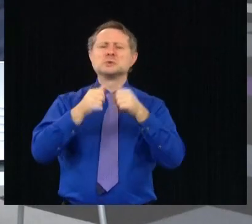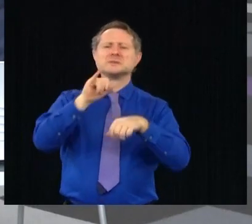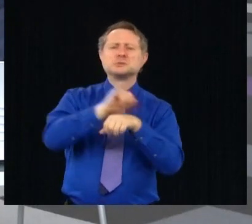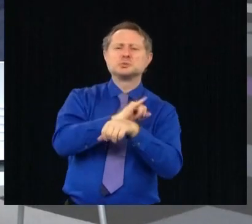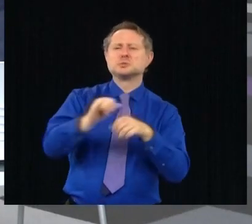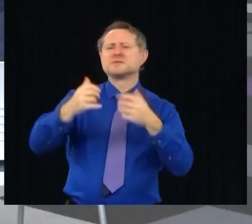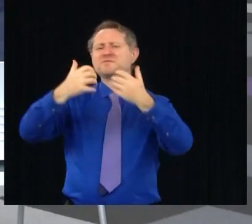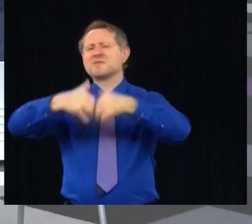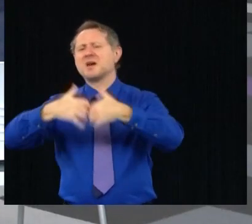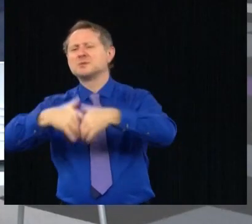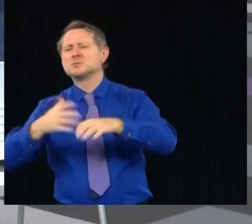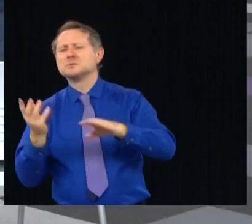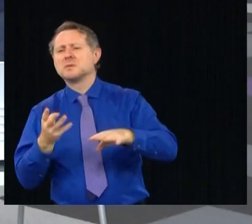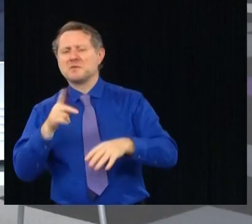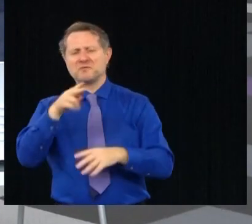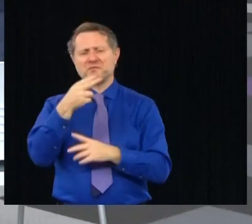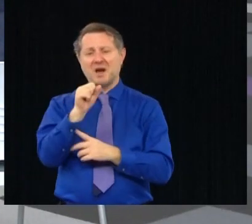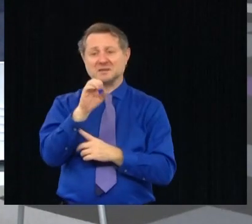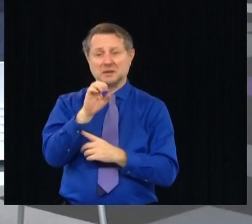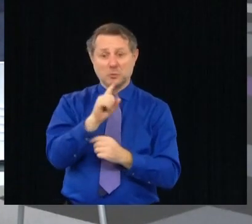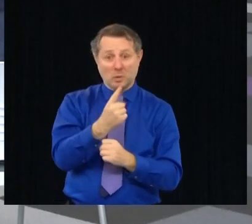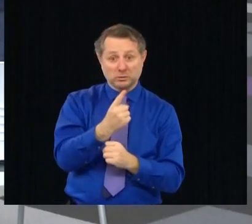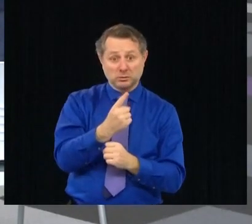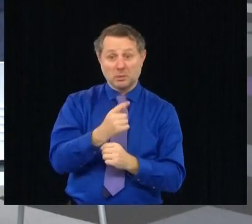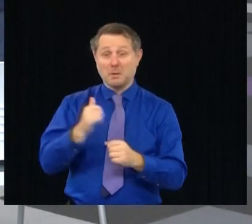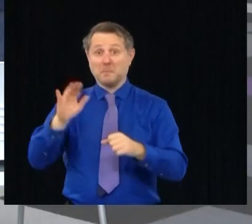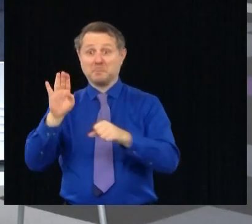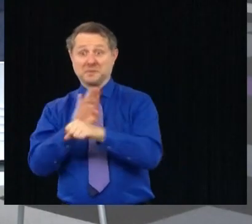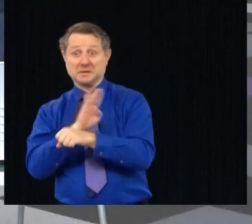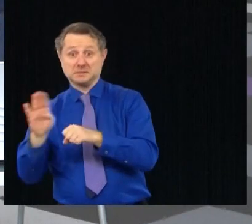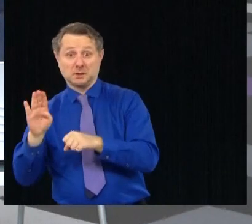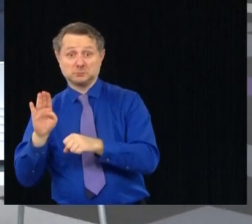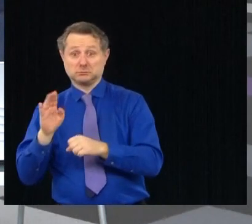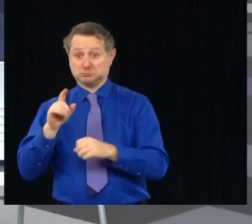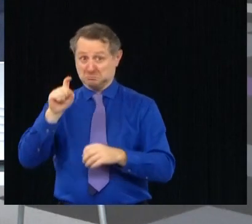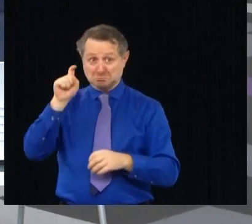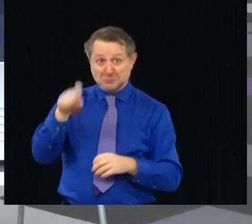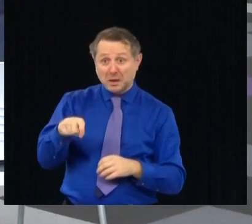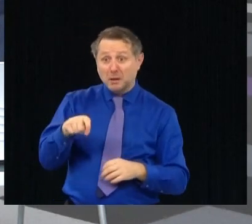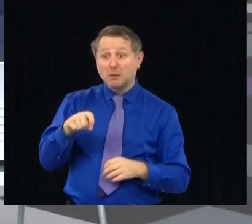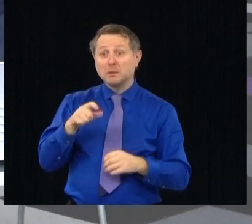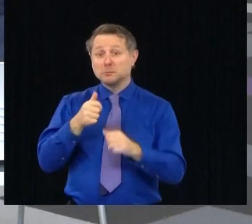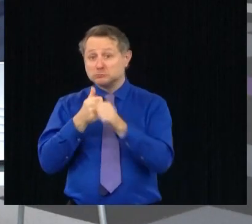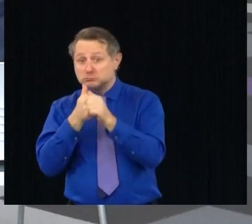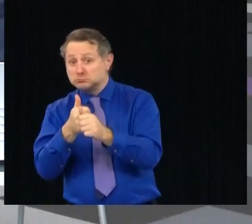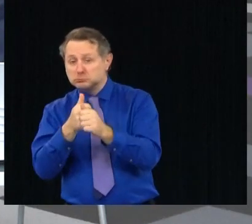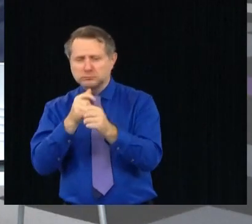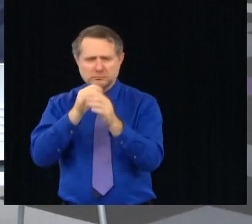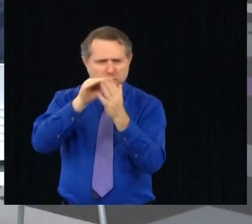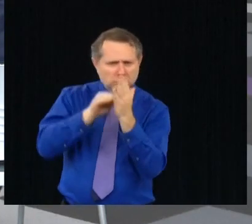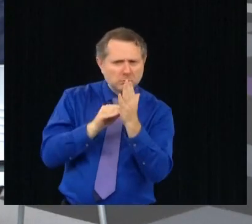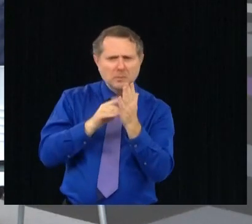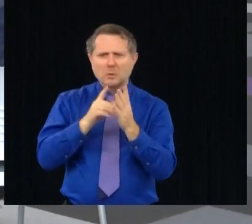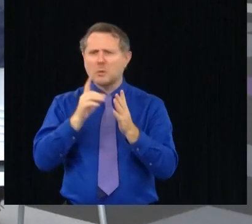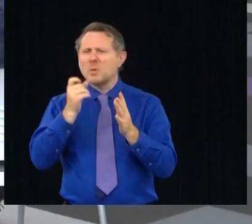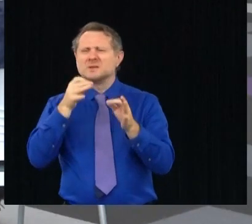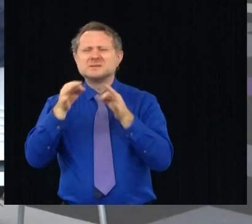WEBSITE TODAY POSTED WHAT LOOKS LIKE GUIDELINES, A BREAKDOWN OF INDUSTRIES FOR PHASE ONE AND BASICALLY AN AGREEMENT